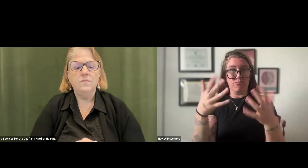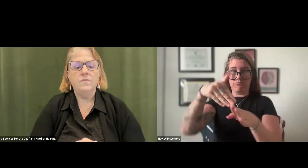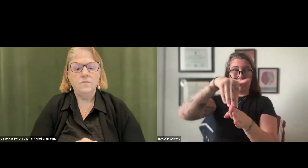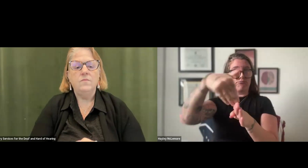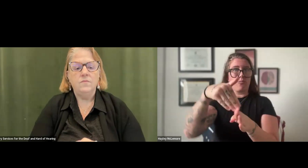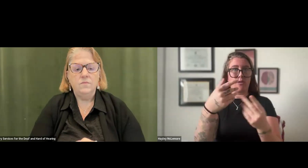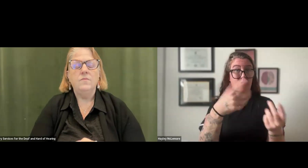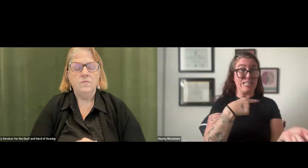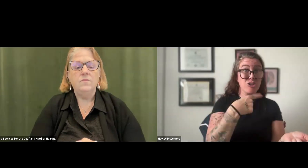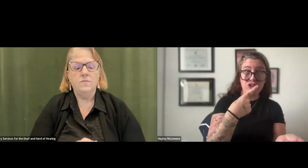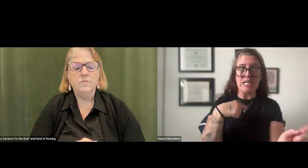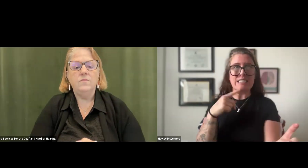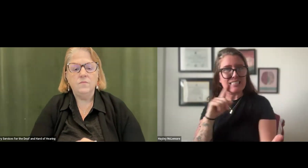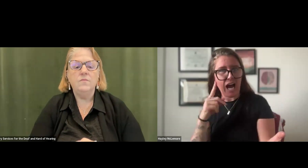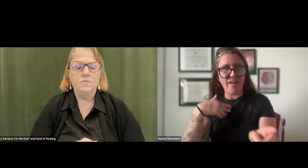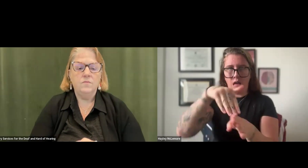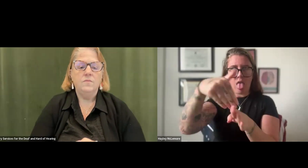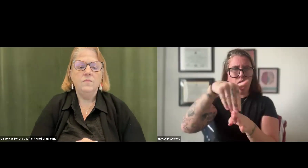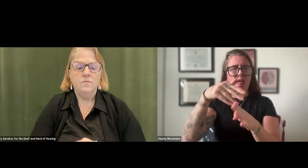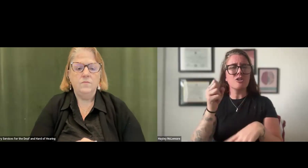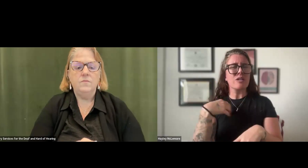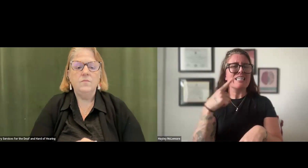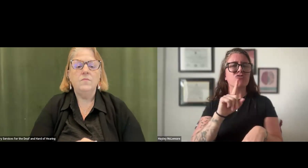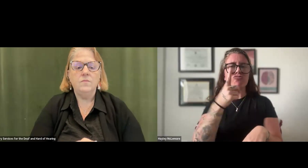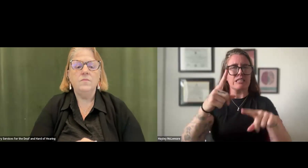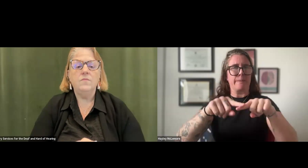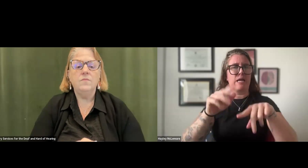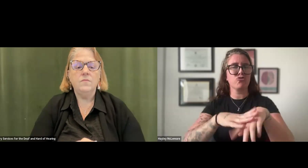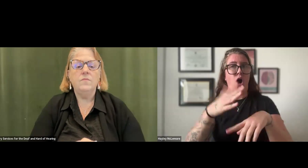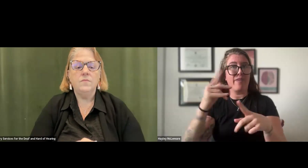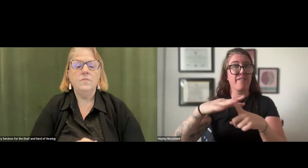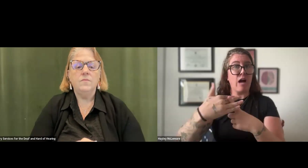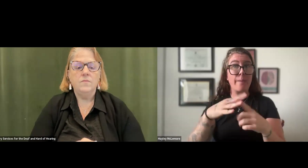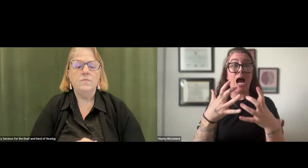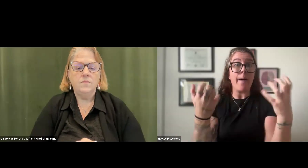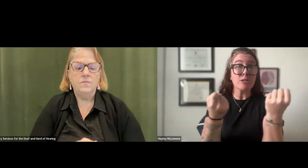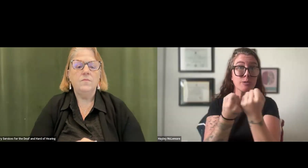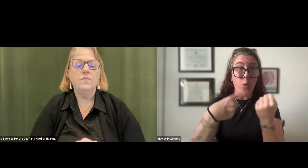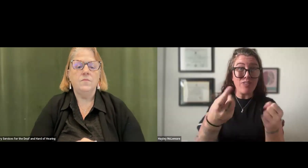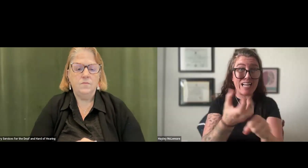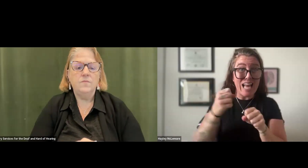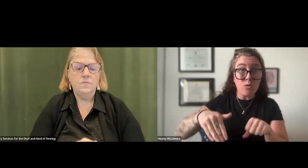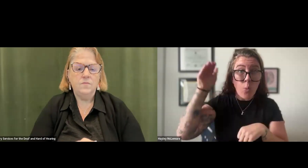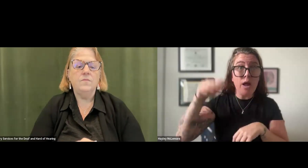that try and fit into the hearing world, or don't feel necessarily totally hearing or totally Deaf, it can really depend on the environment,